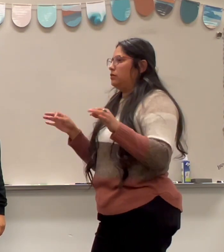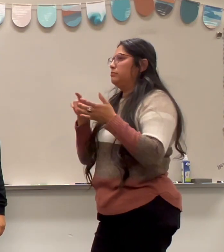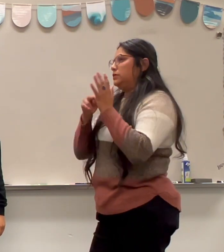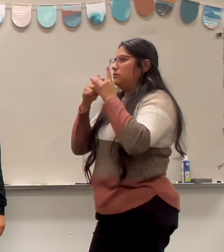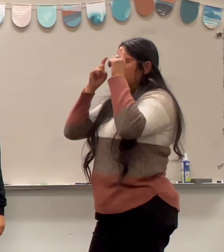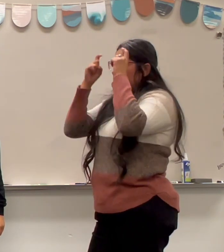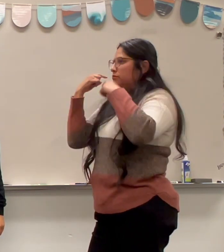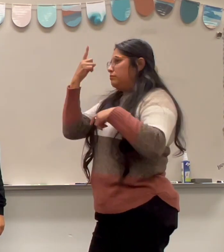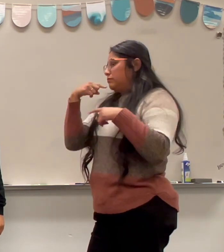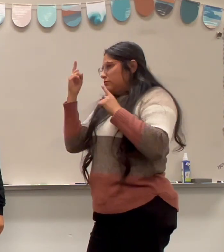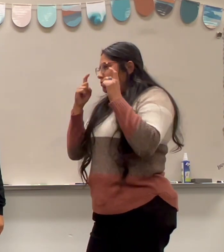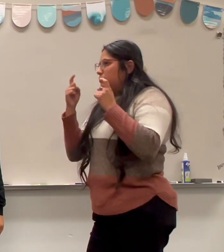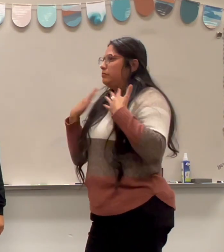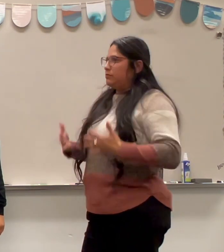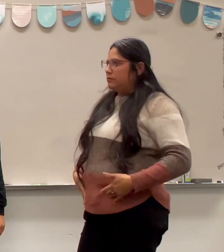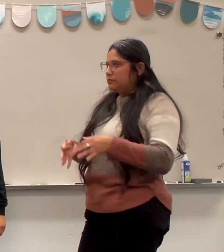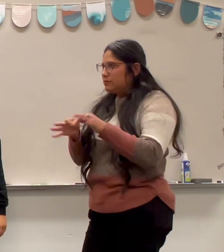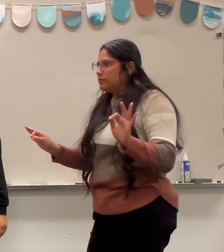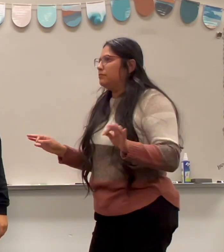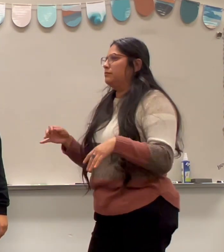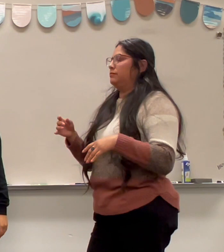actually non-verbal it's in your facial expressions it's in the body language